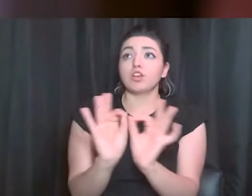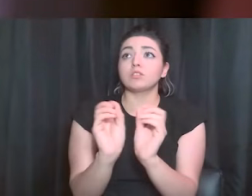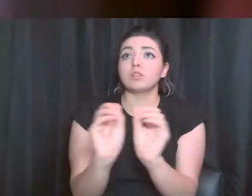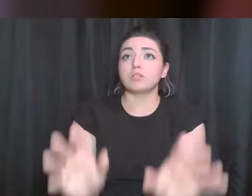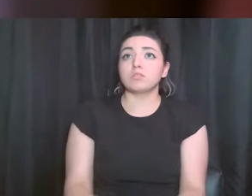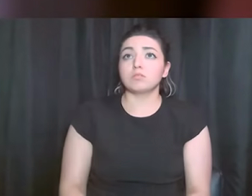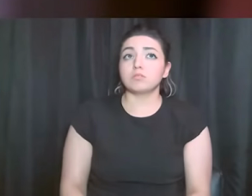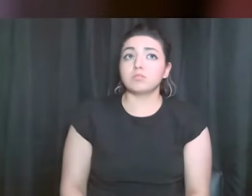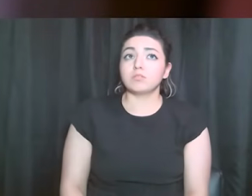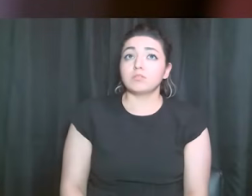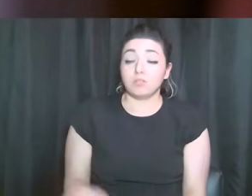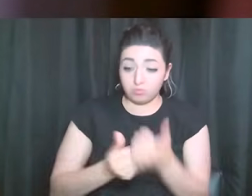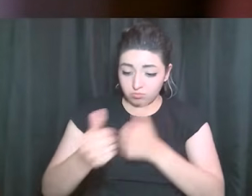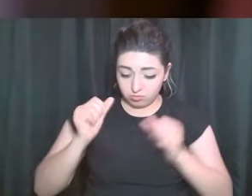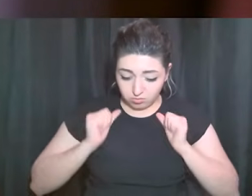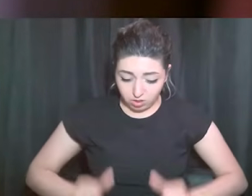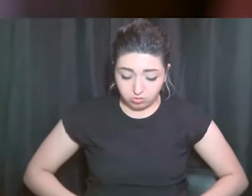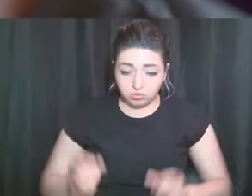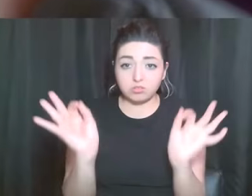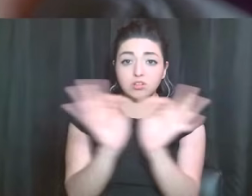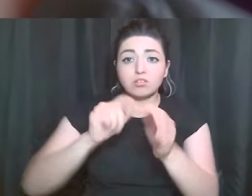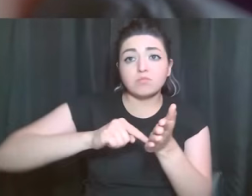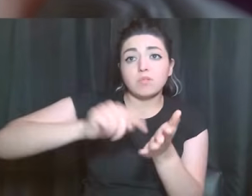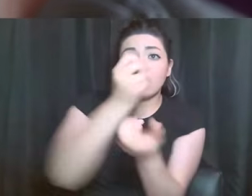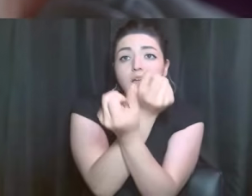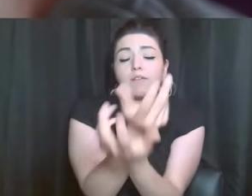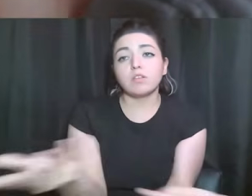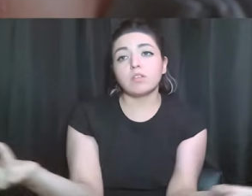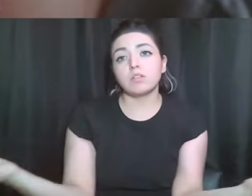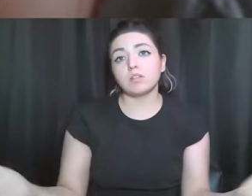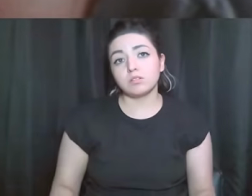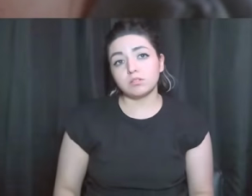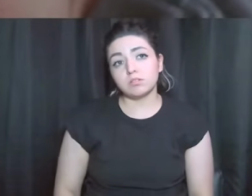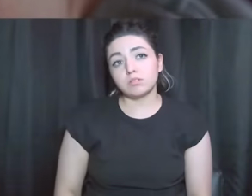My freedom cost nothing and it cost most androids everything.